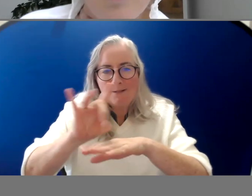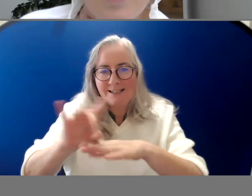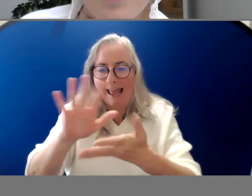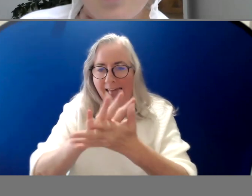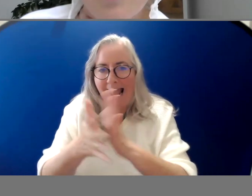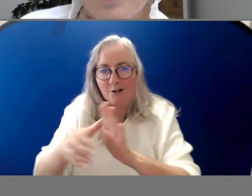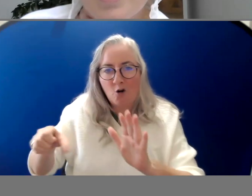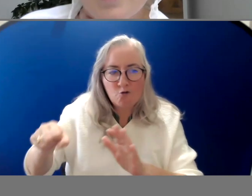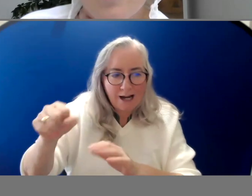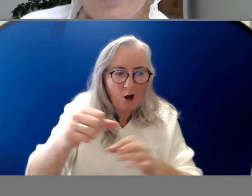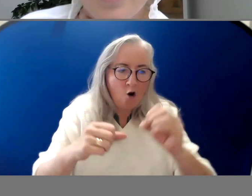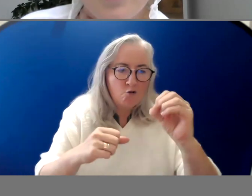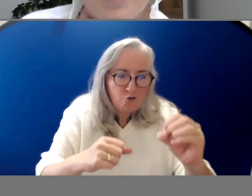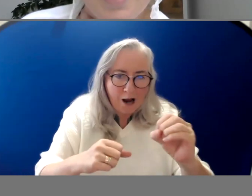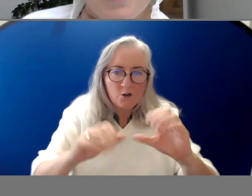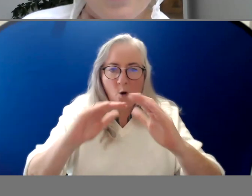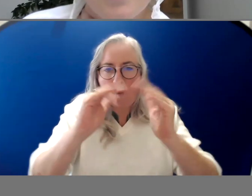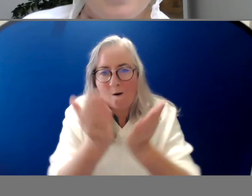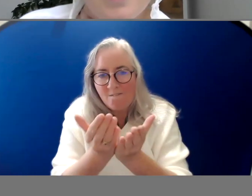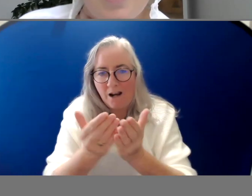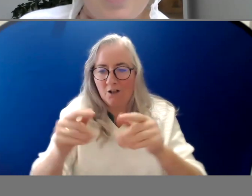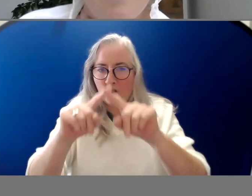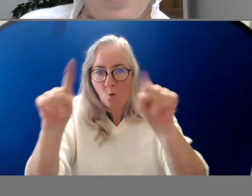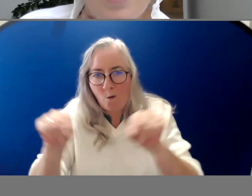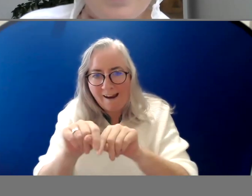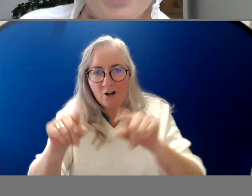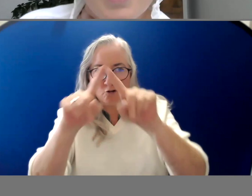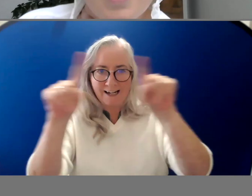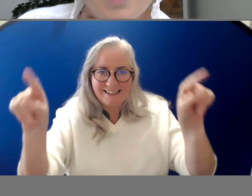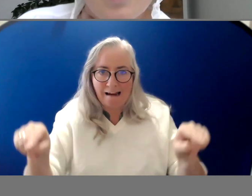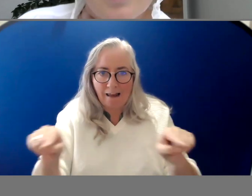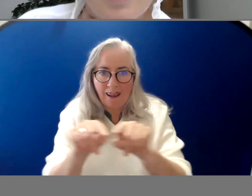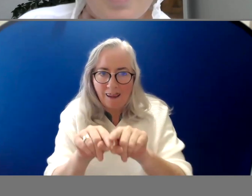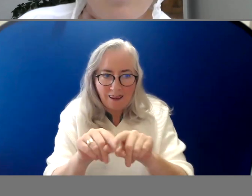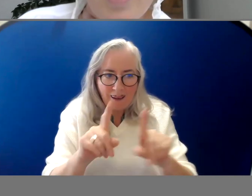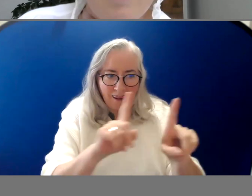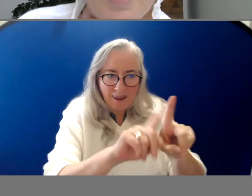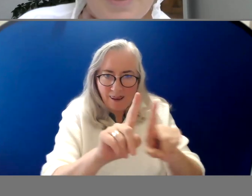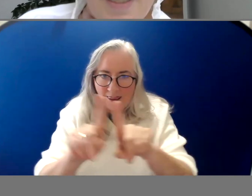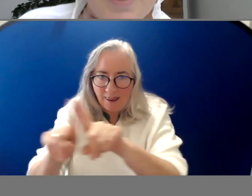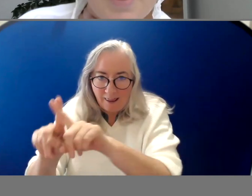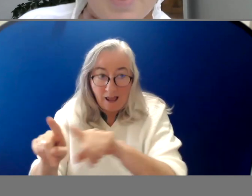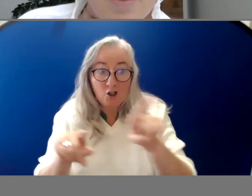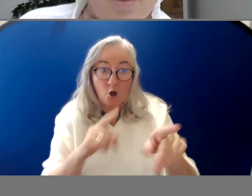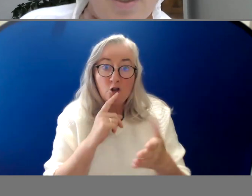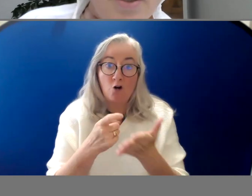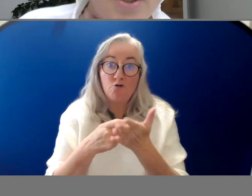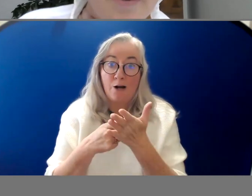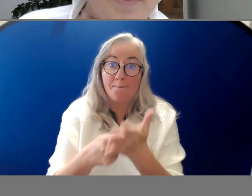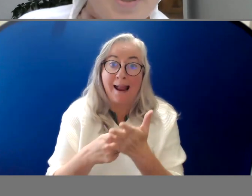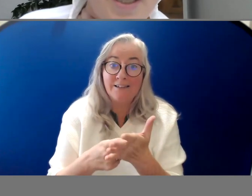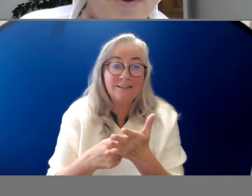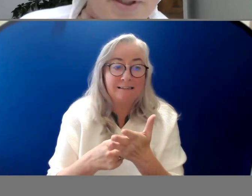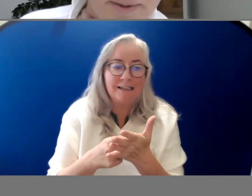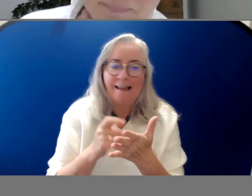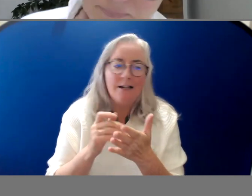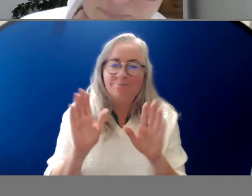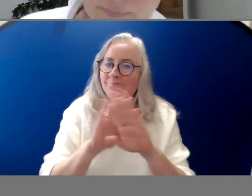from round to oval to squarish to rectangular and they recommend against a large diameter